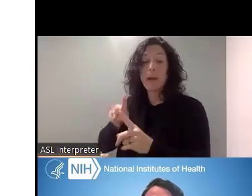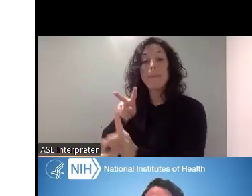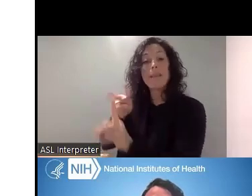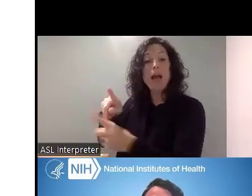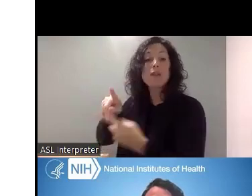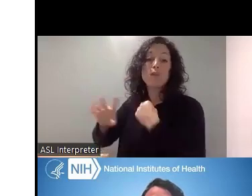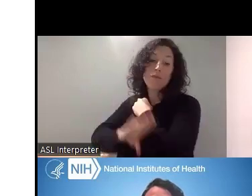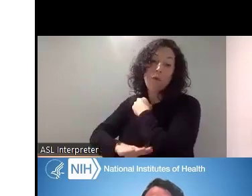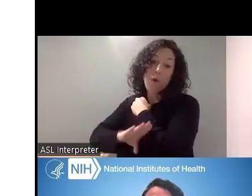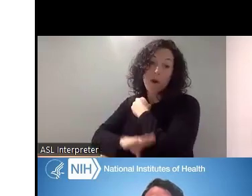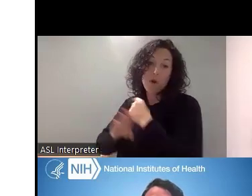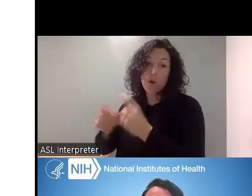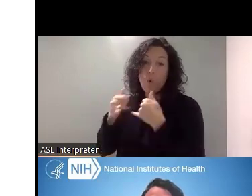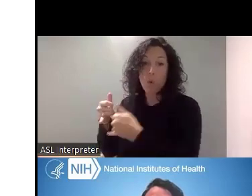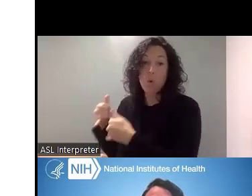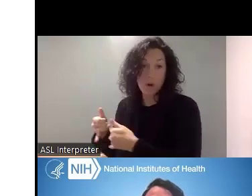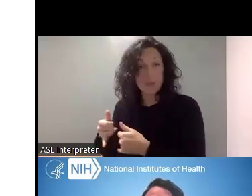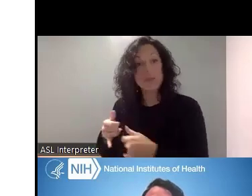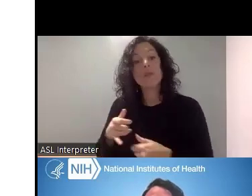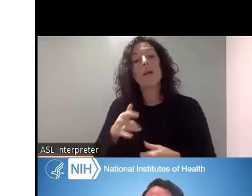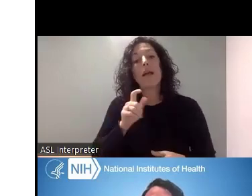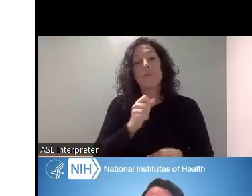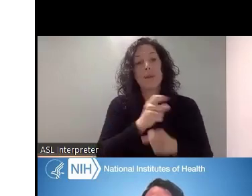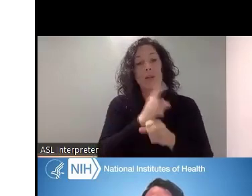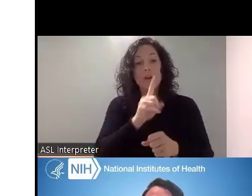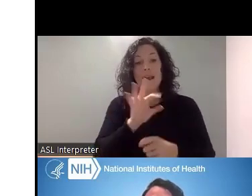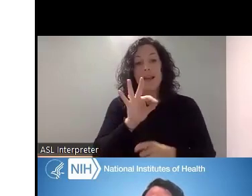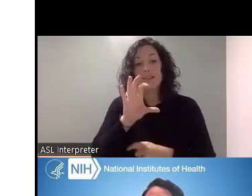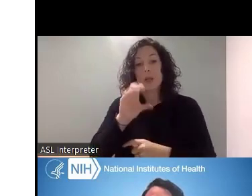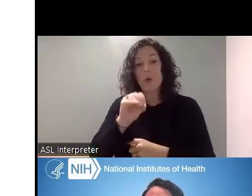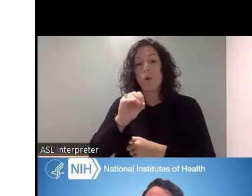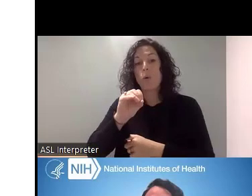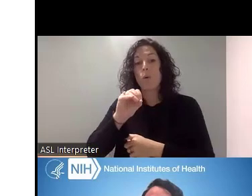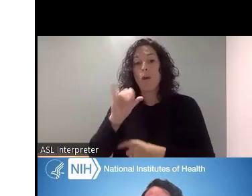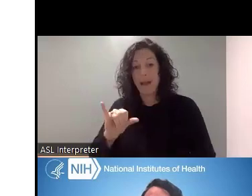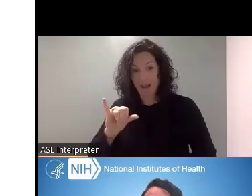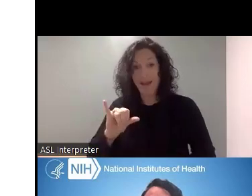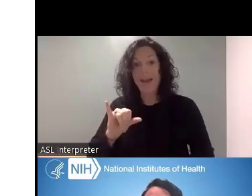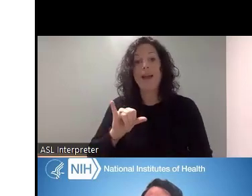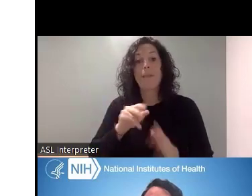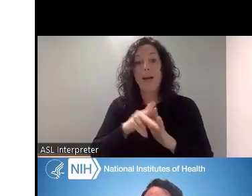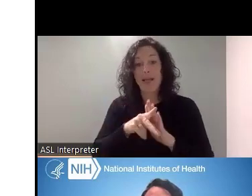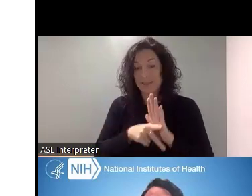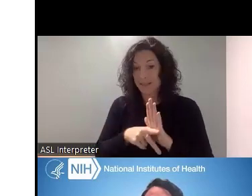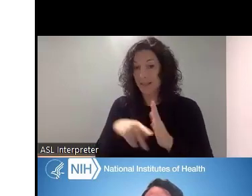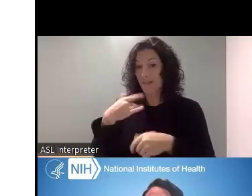to submit their publicly accessible FCOI policy to NIH via the eRA Commons.